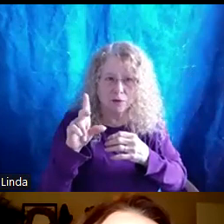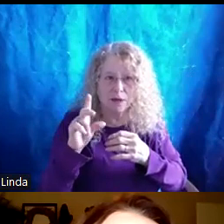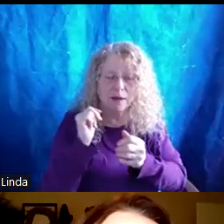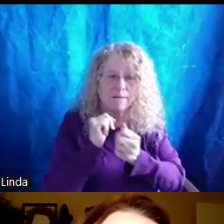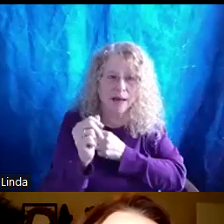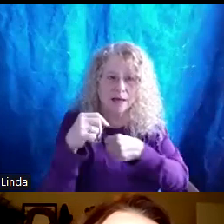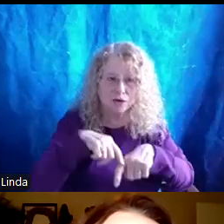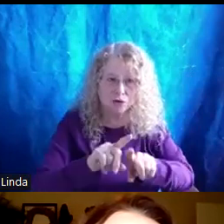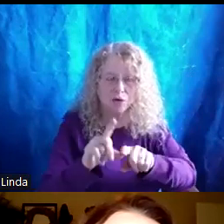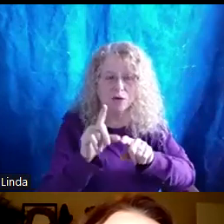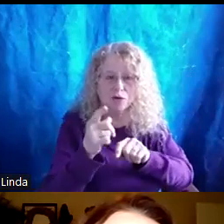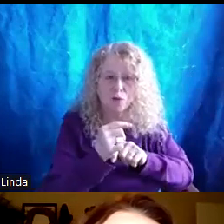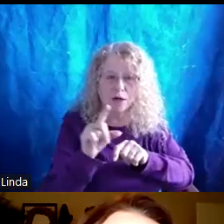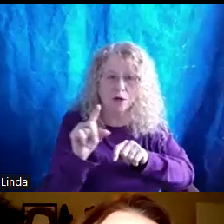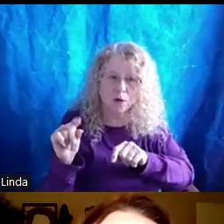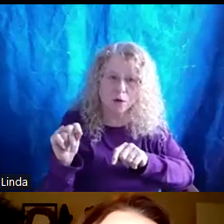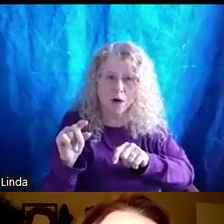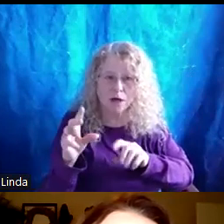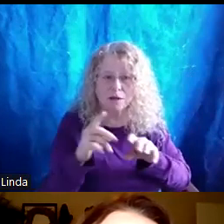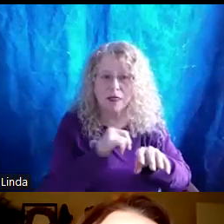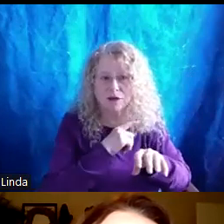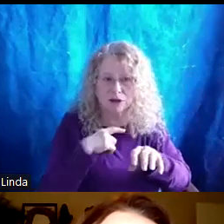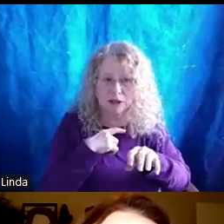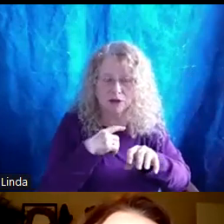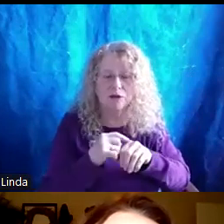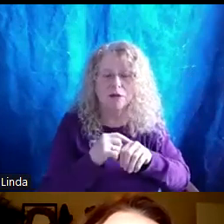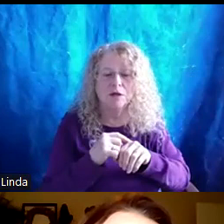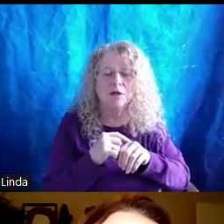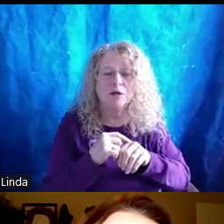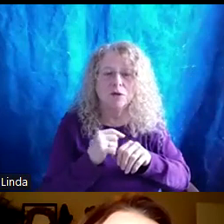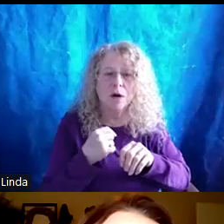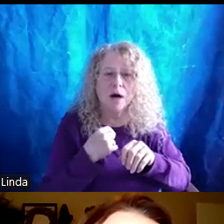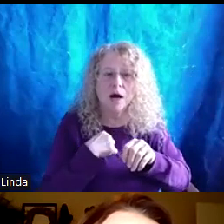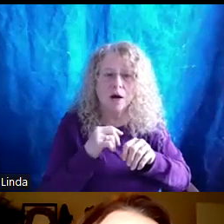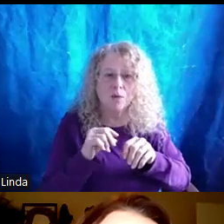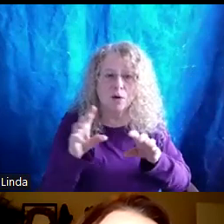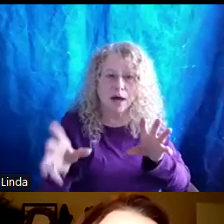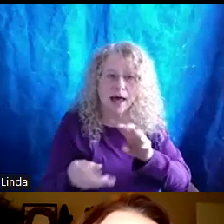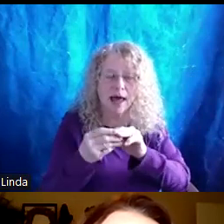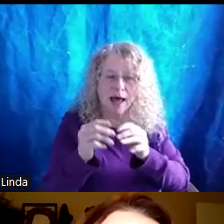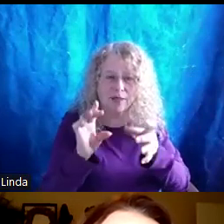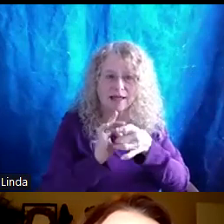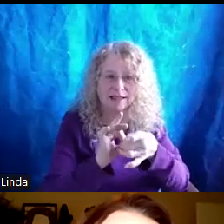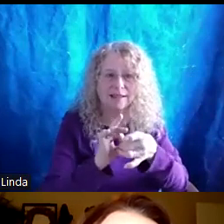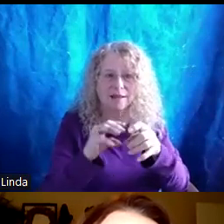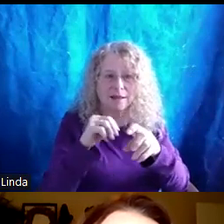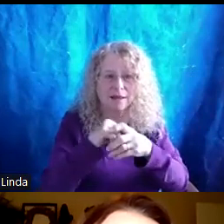SO I WILL POP THE LINK TO THE CHILDCARE PROVIDER INFORMATION IN THE CHAT, AND THEN I'LL GET